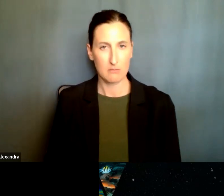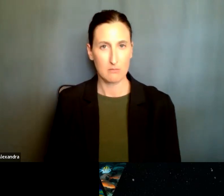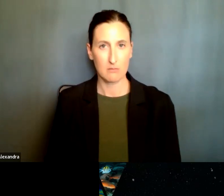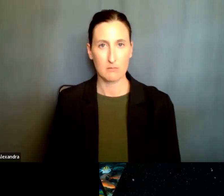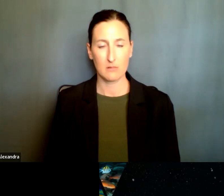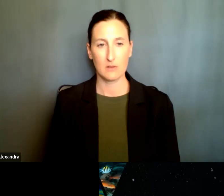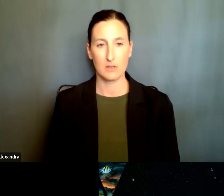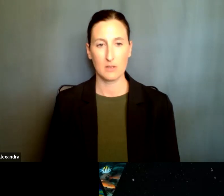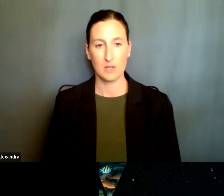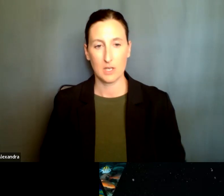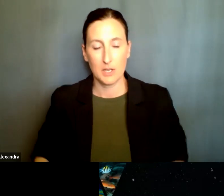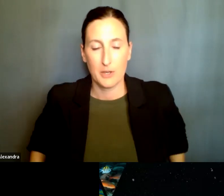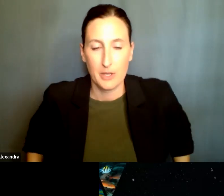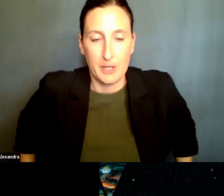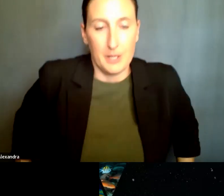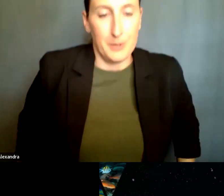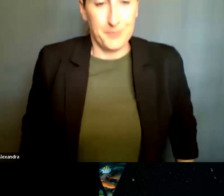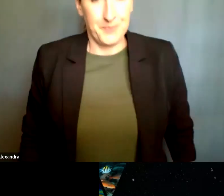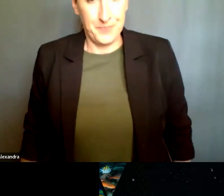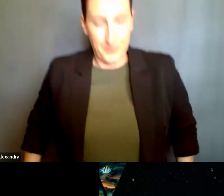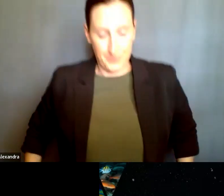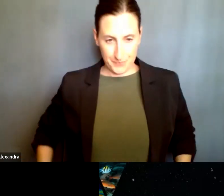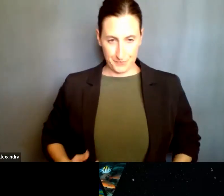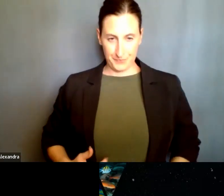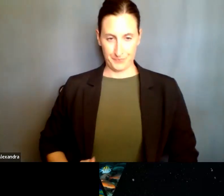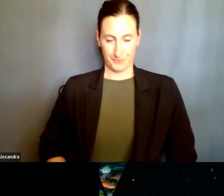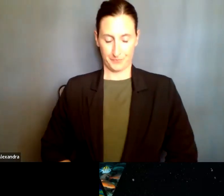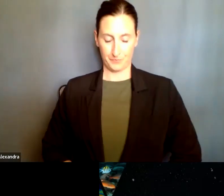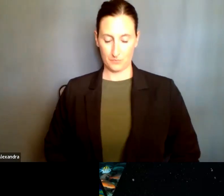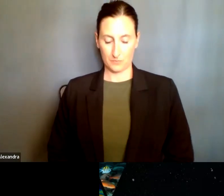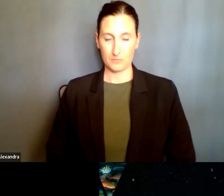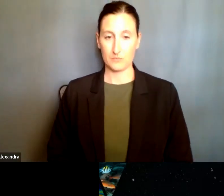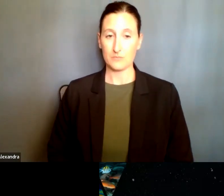Samantha Brewton Hunter: Let's see, can you tell us a little more about the centers of chemical innovation?